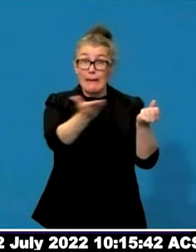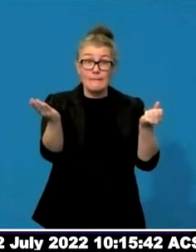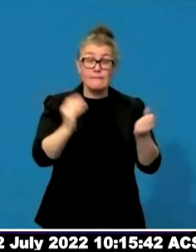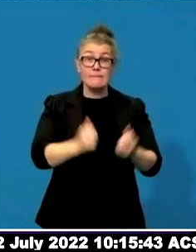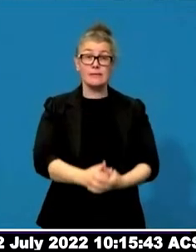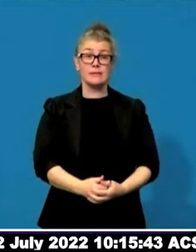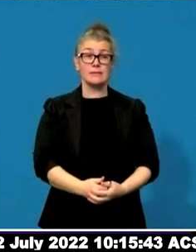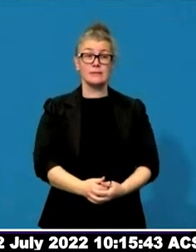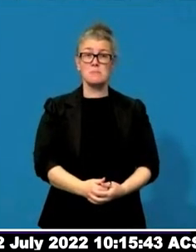No.